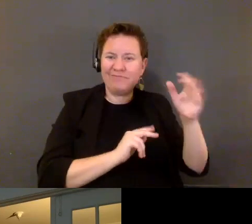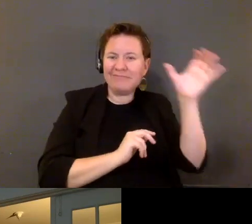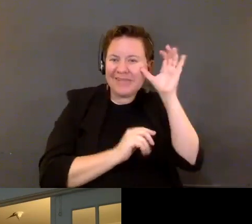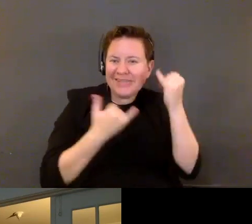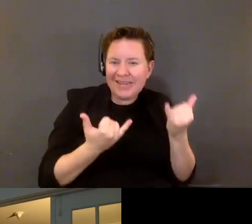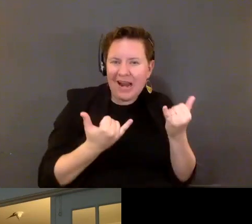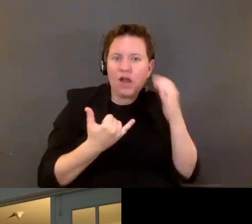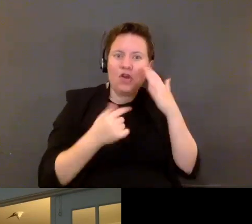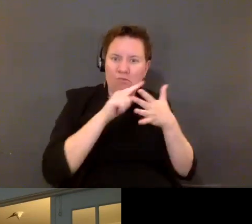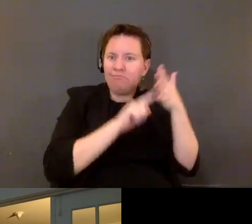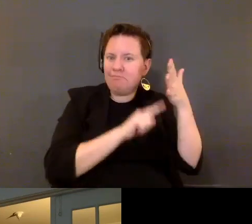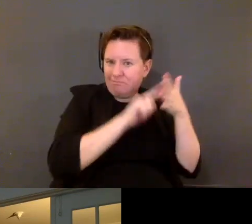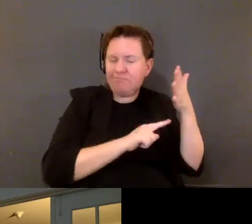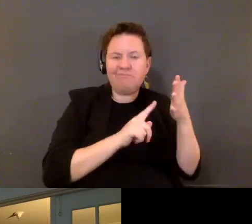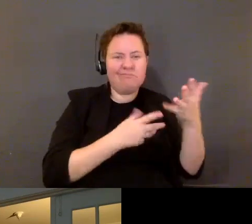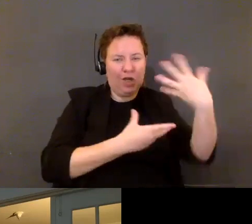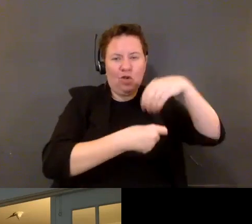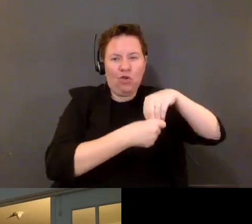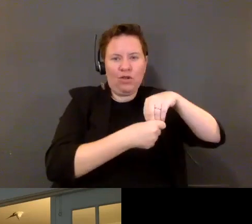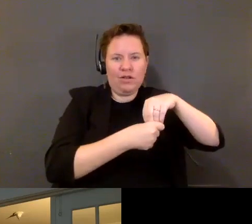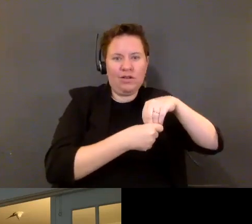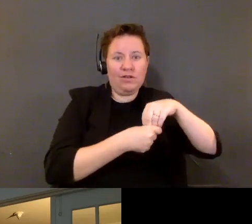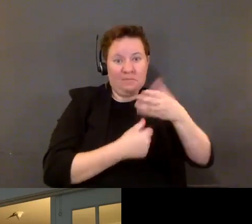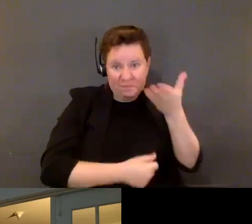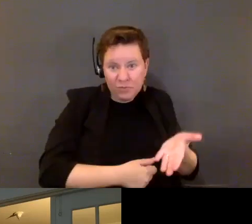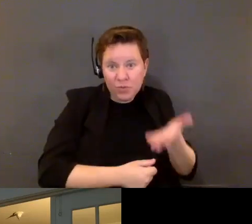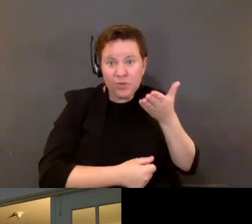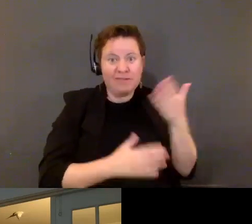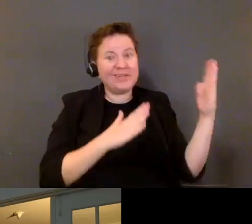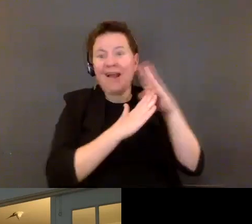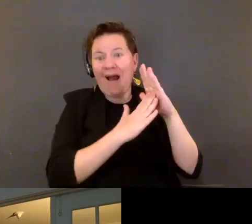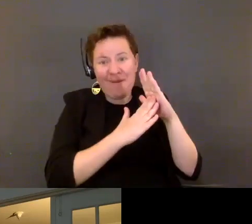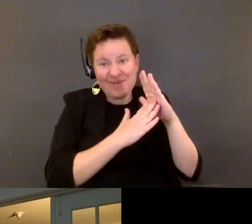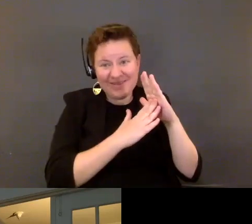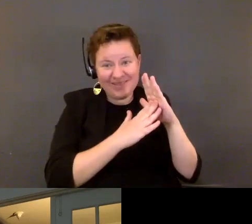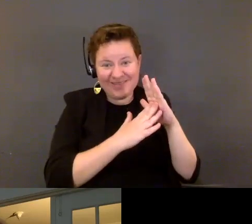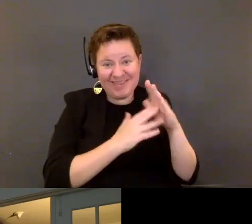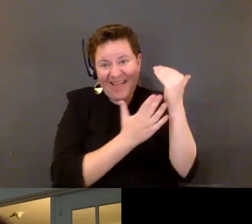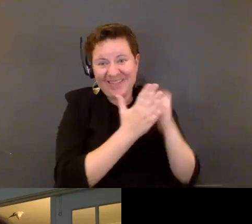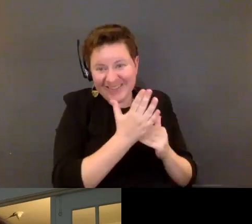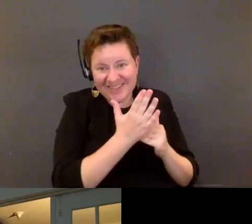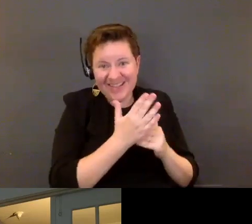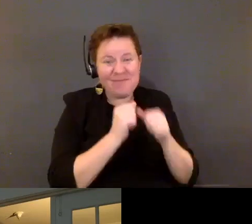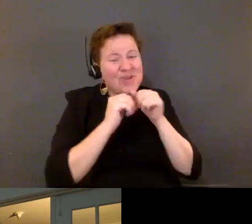the people who really and you are you are top of the pops kid oh there would be no book there'd be